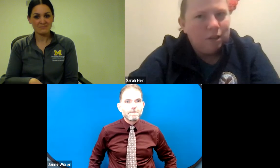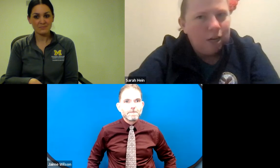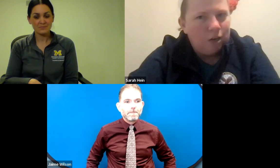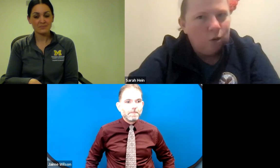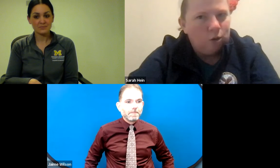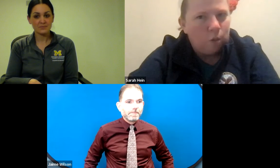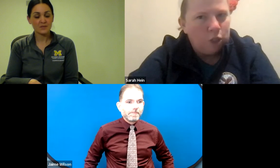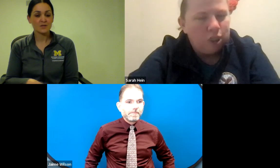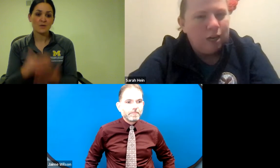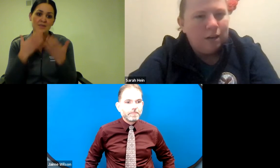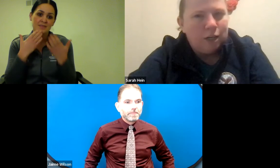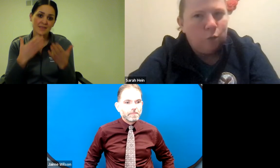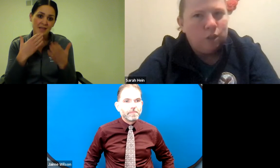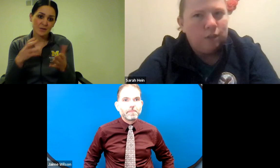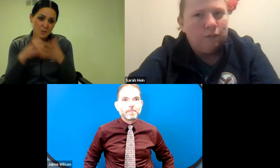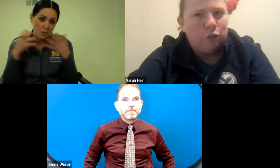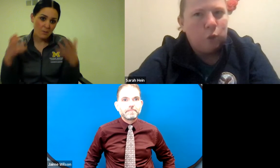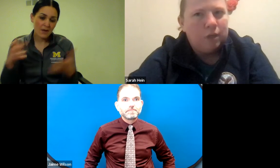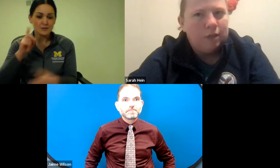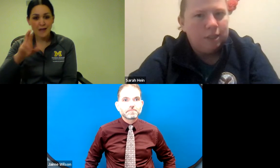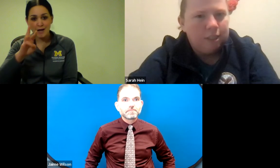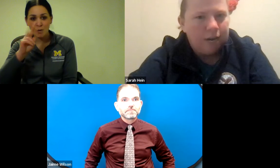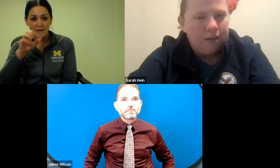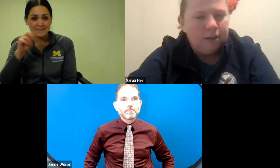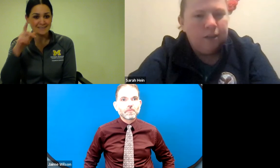Sarah Hein: Thank you so much. Again, Dr. Wilson, for joining us.